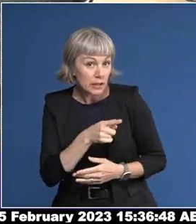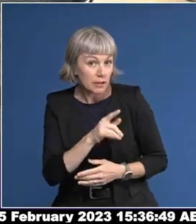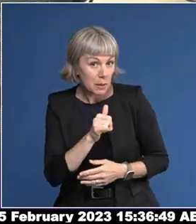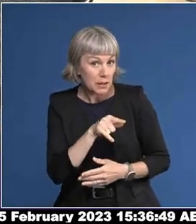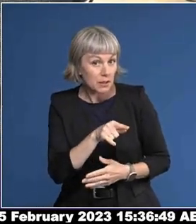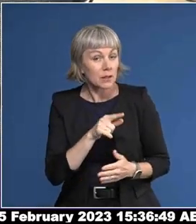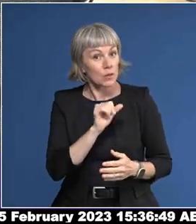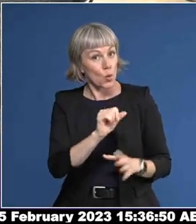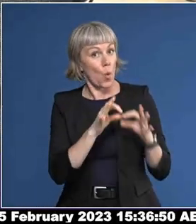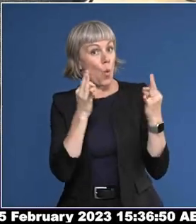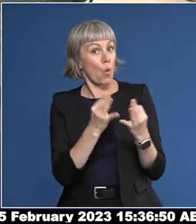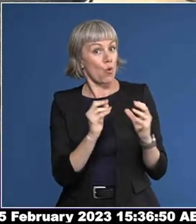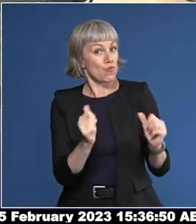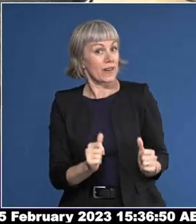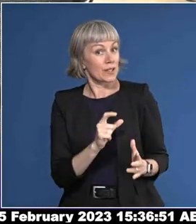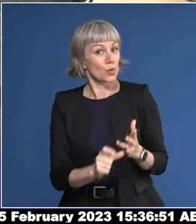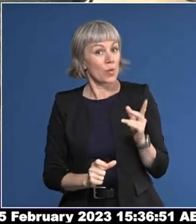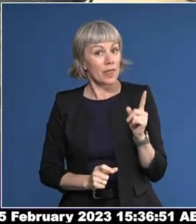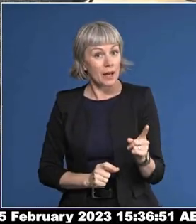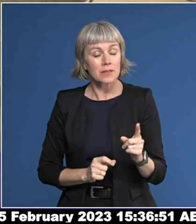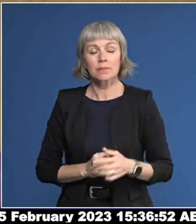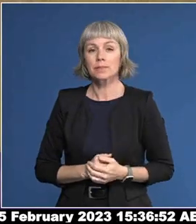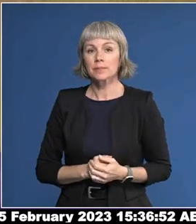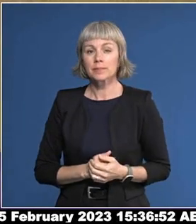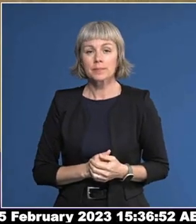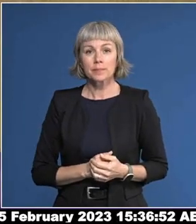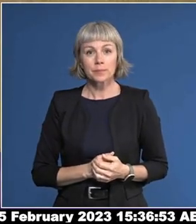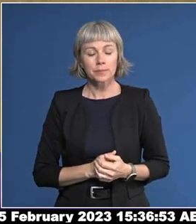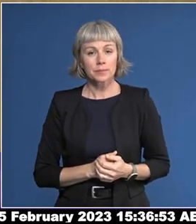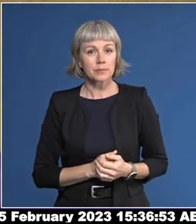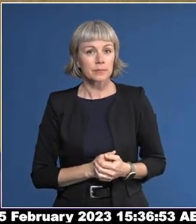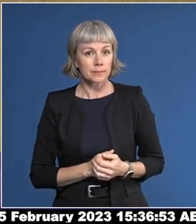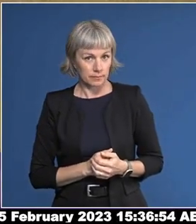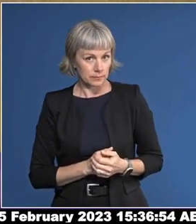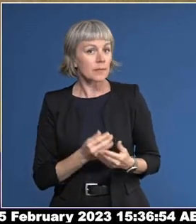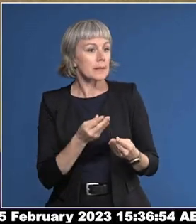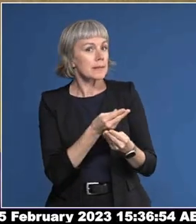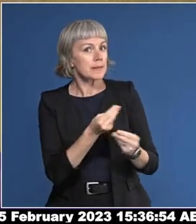do? MS LEIGH: So there are certainly places that we do provide that, zero tolerance being